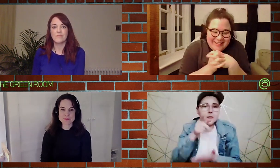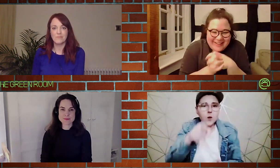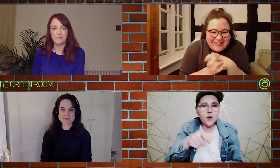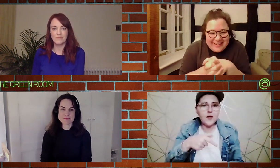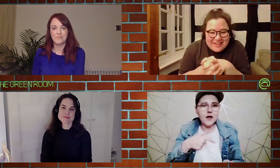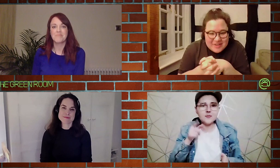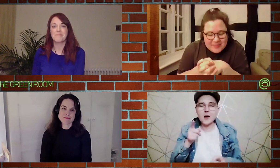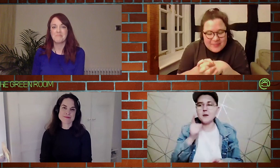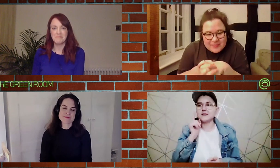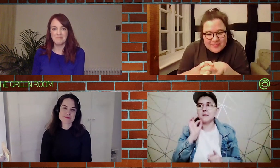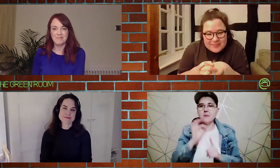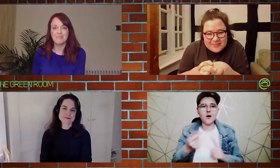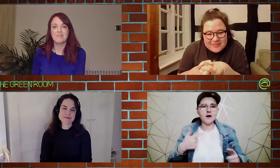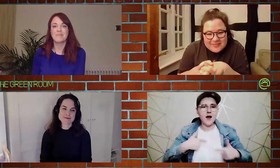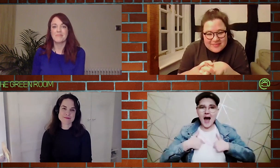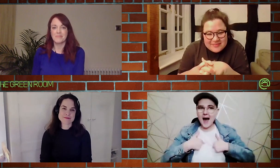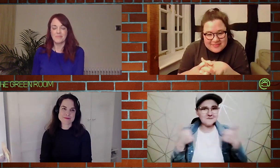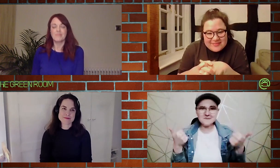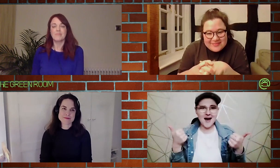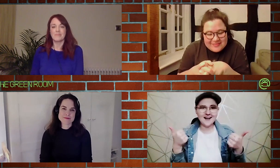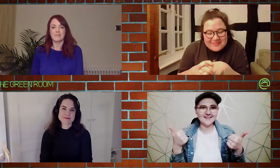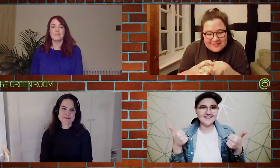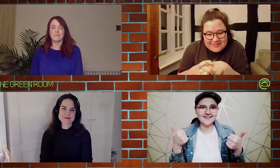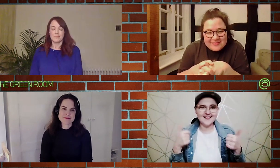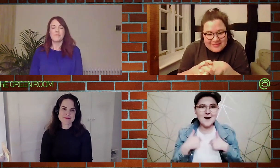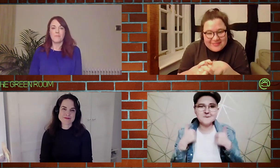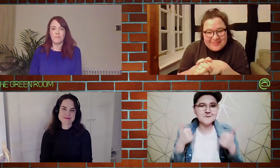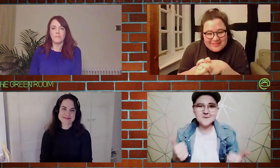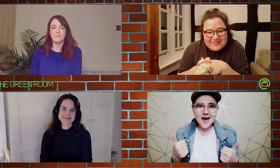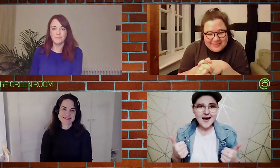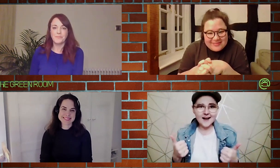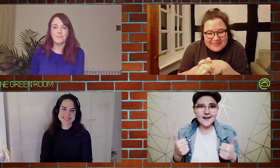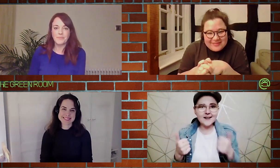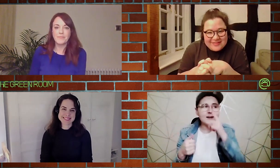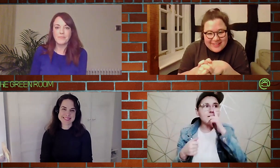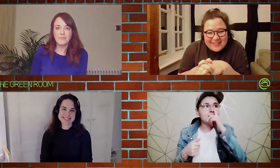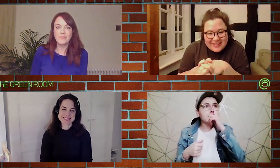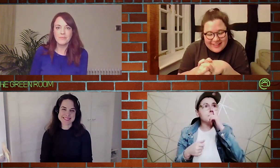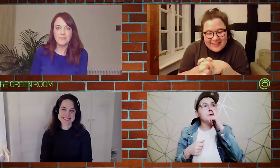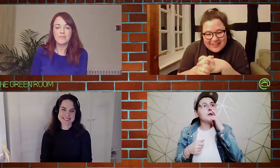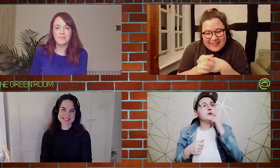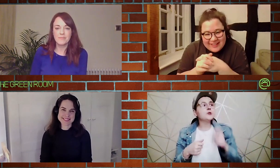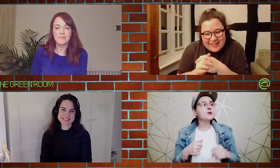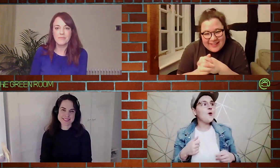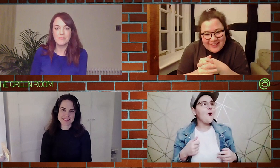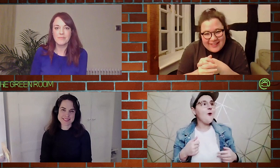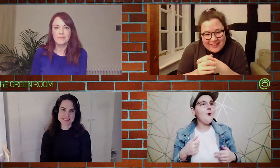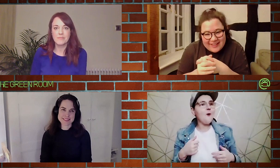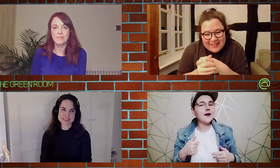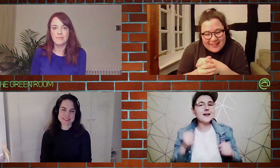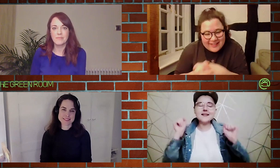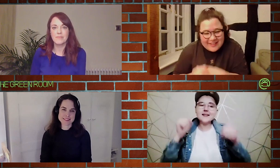She really understands it and after having gone through that, I was absolutely fine. And I thought to myself at that point